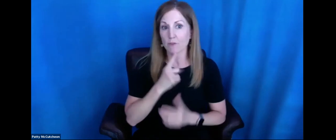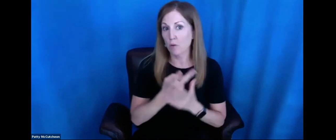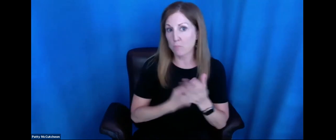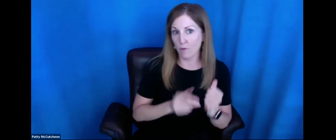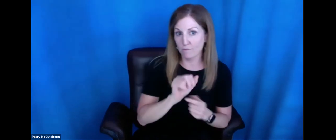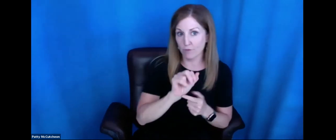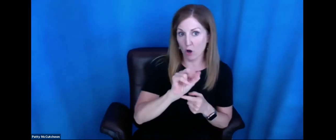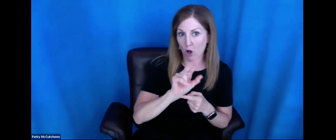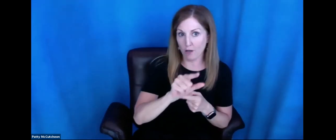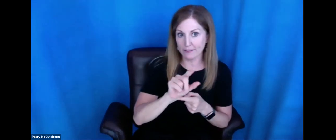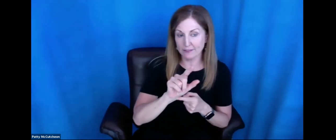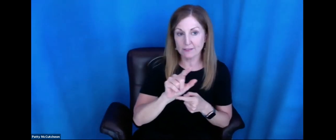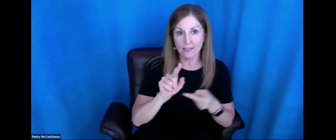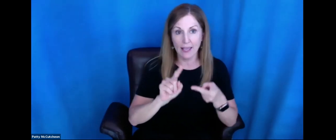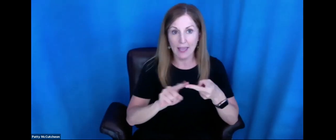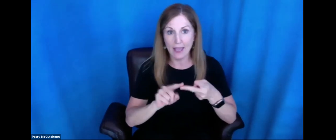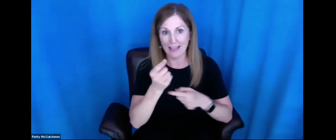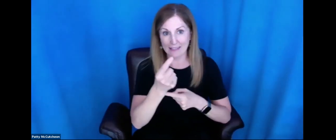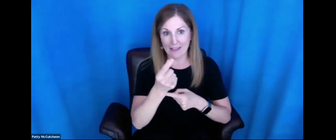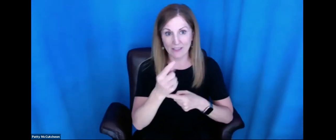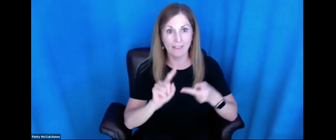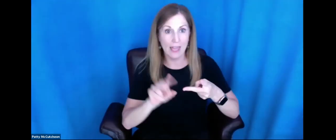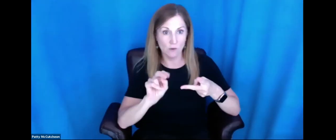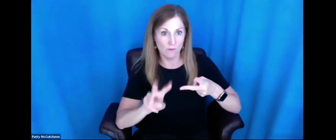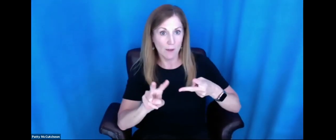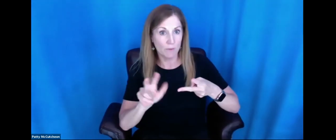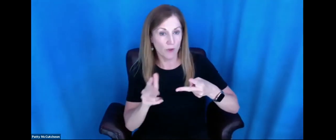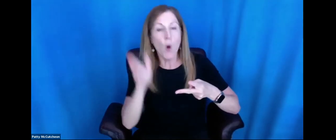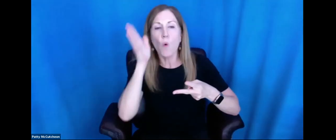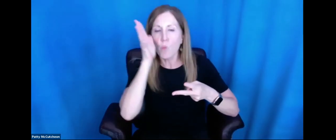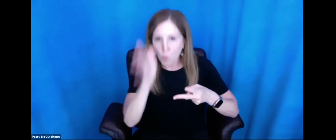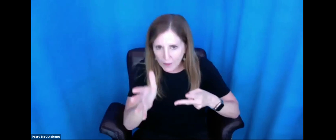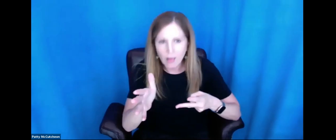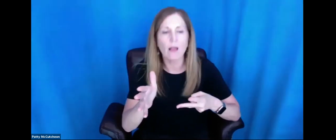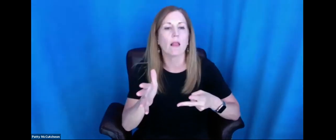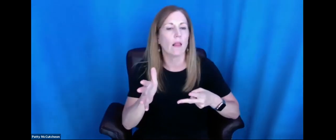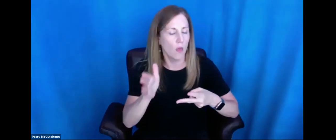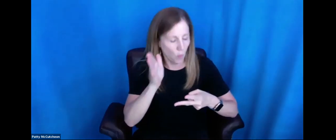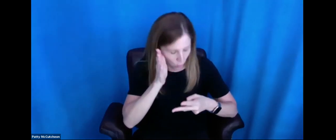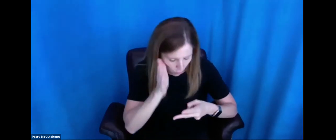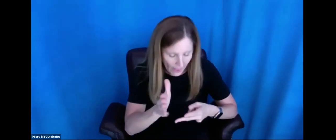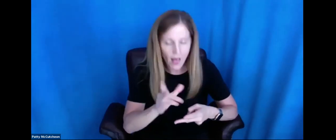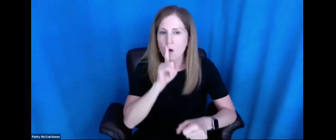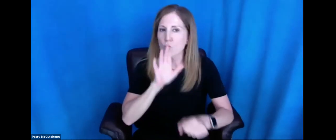the November General Election, we will do everything, absolutely everything in our power to make sure that we have someone performing that function.